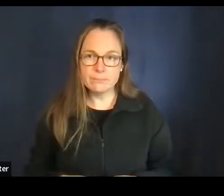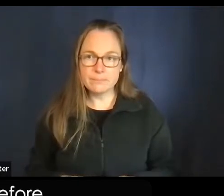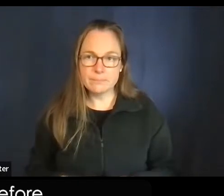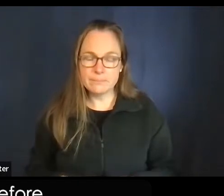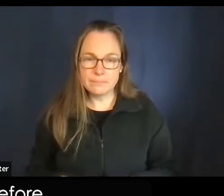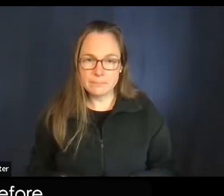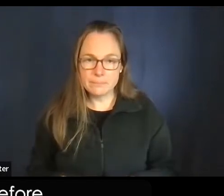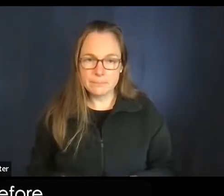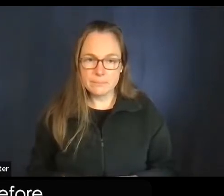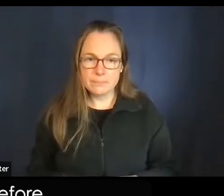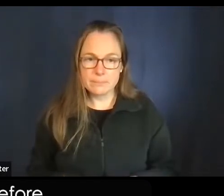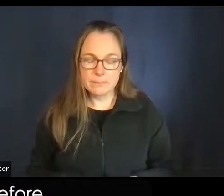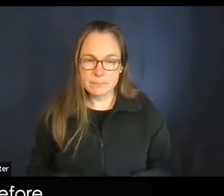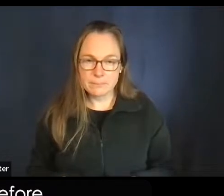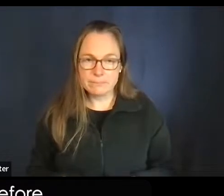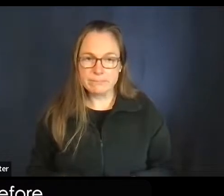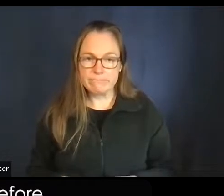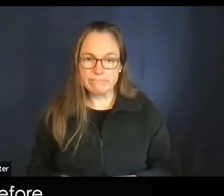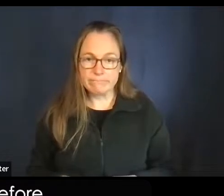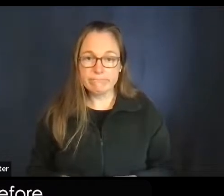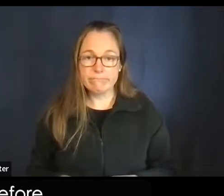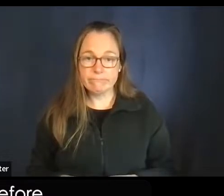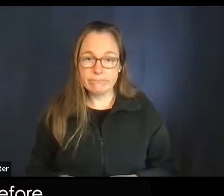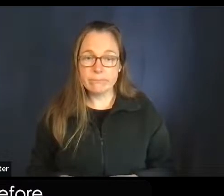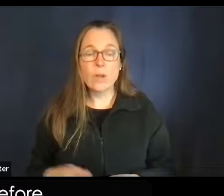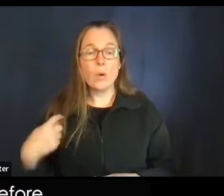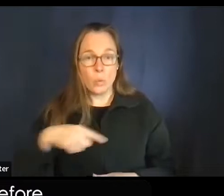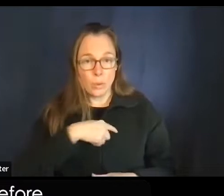And like I said before, we we've been working alongside with the charter commission.